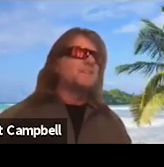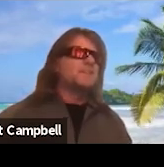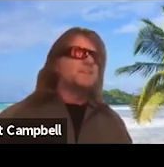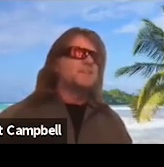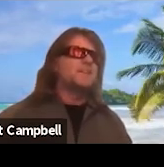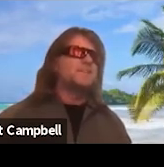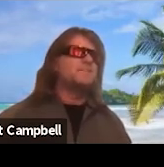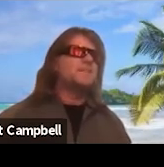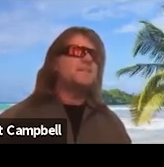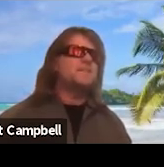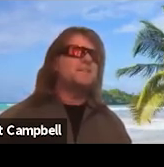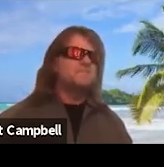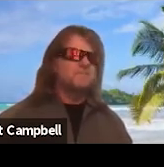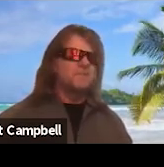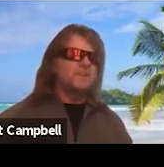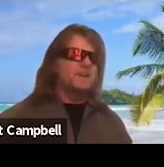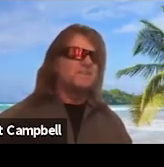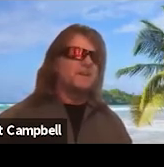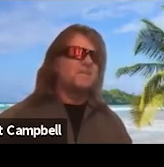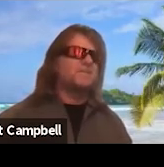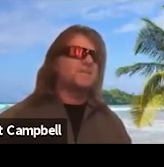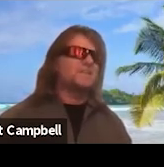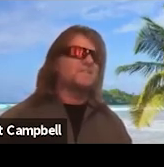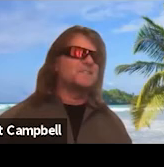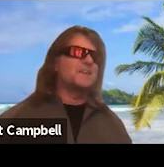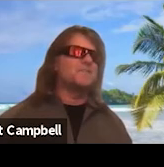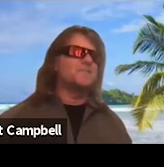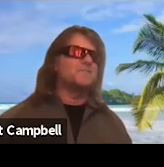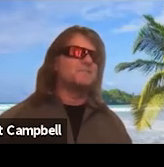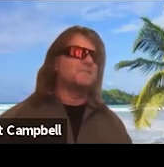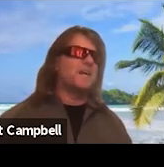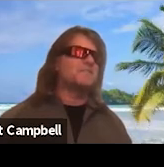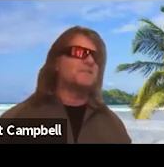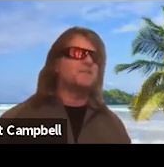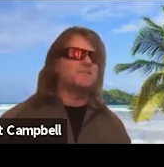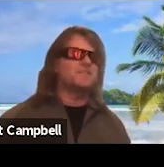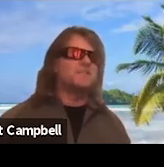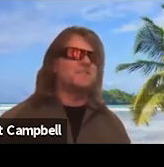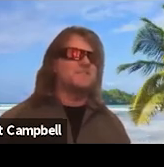In the beginning, it was just a punch to the gut.